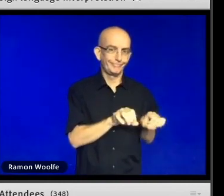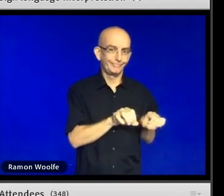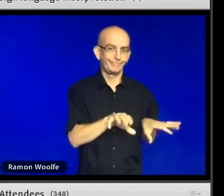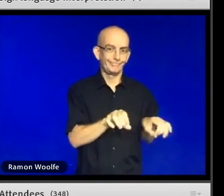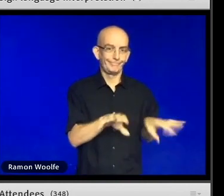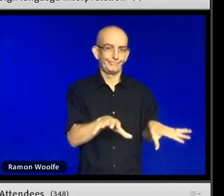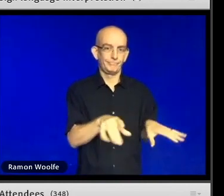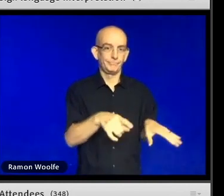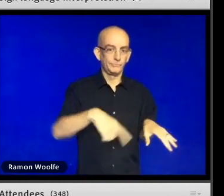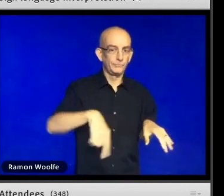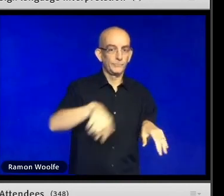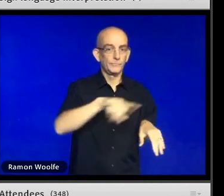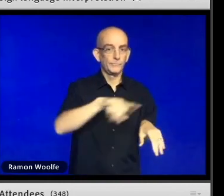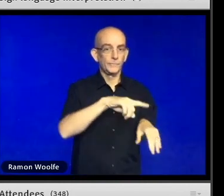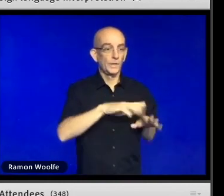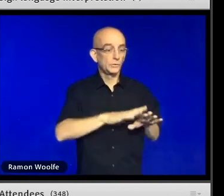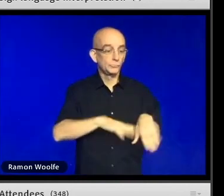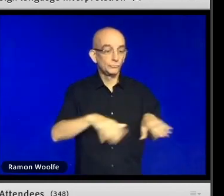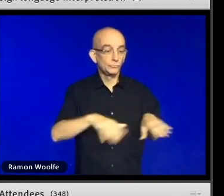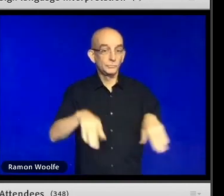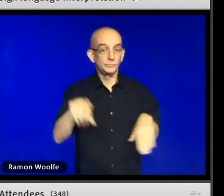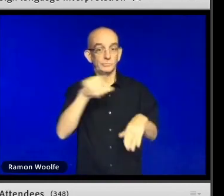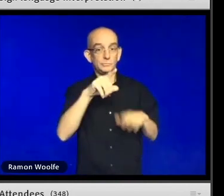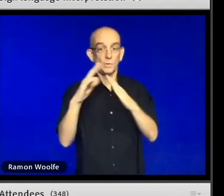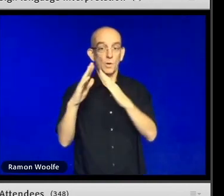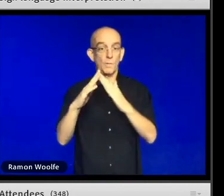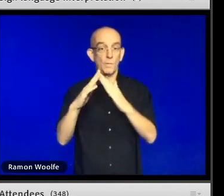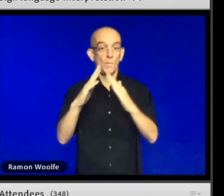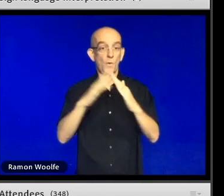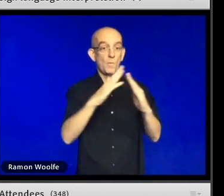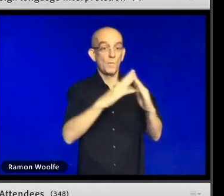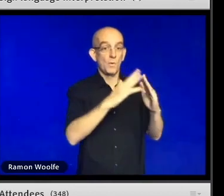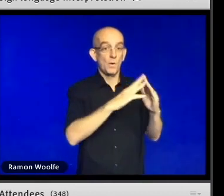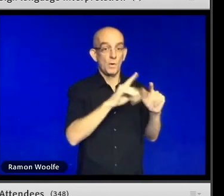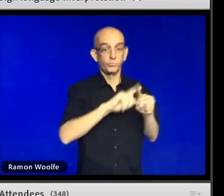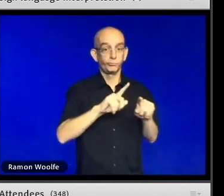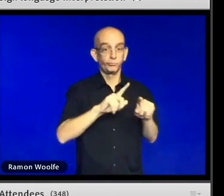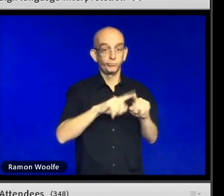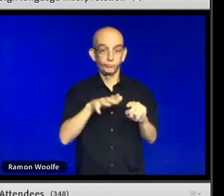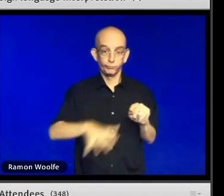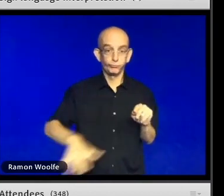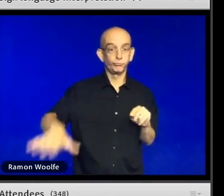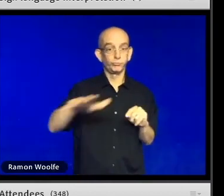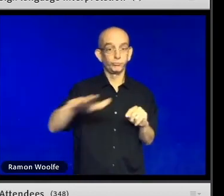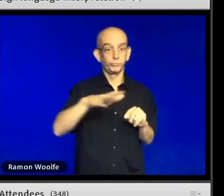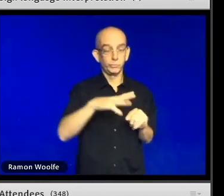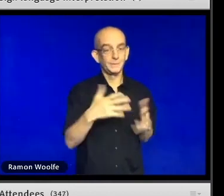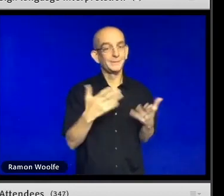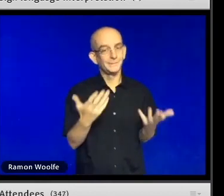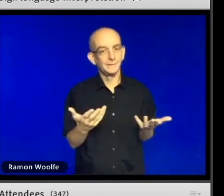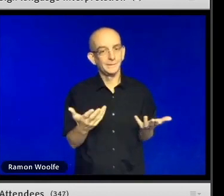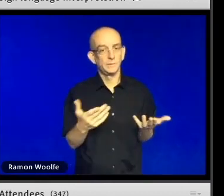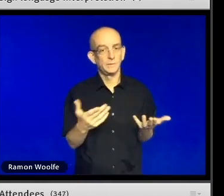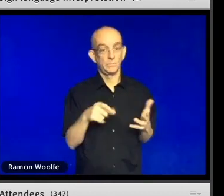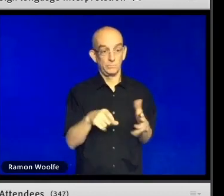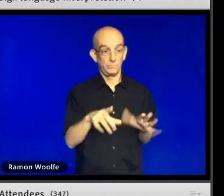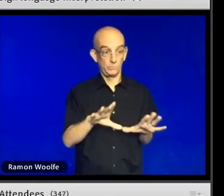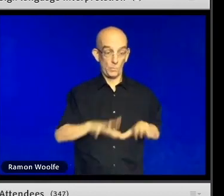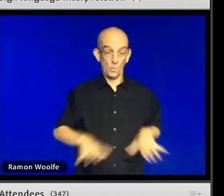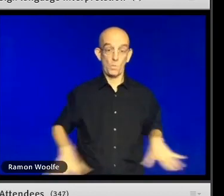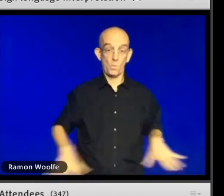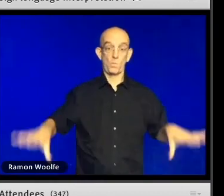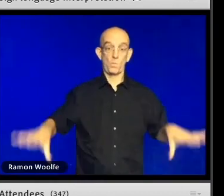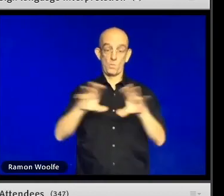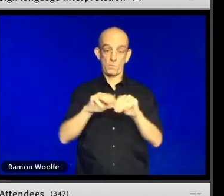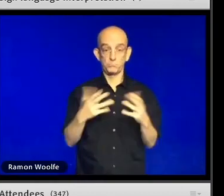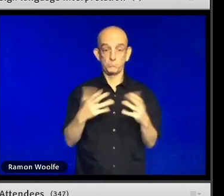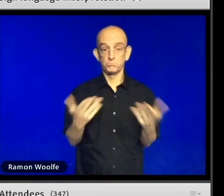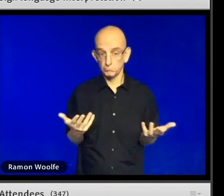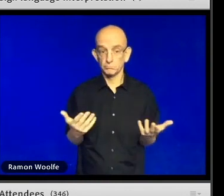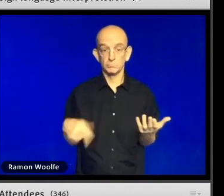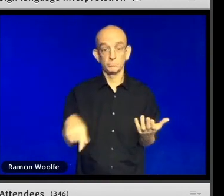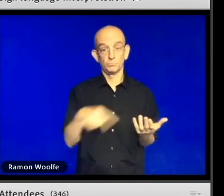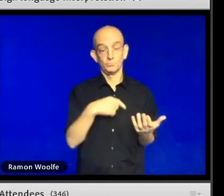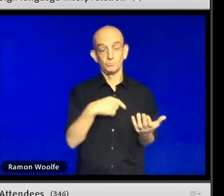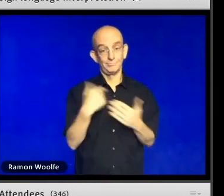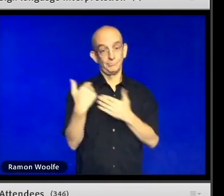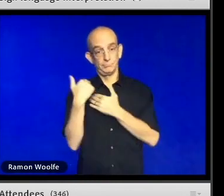has presented all of us with new challenges. It's even further highlighted the need for